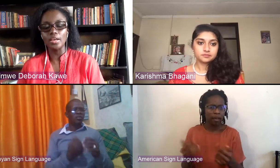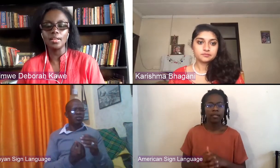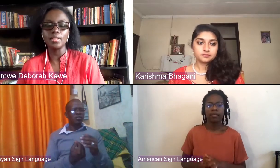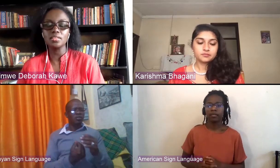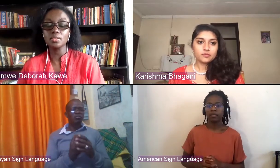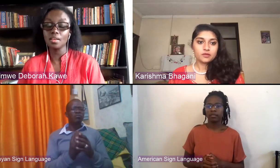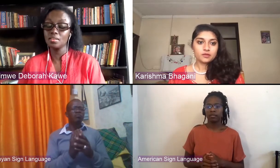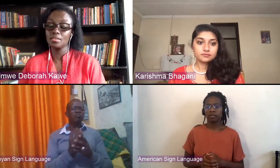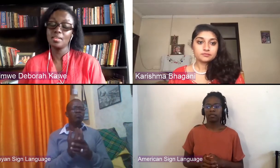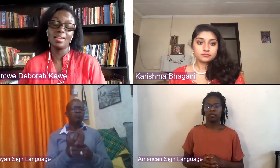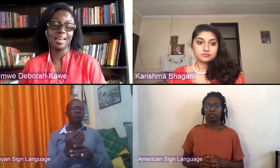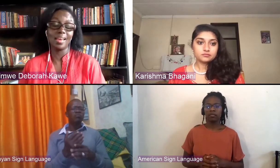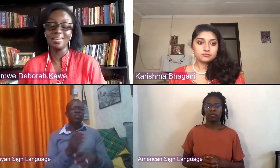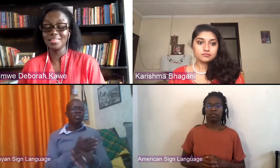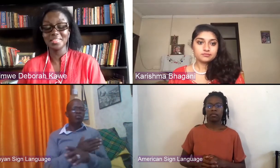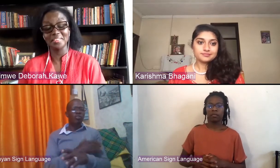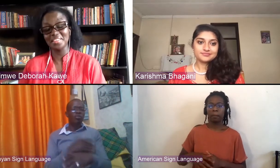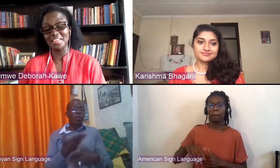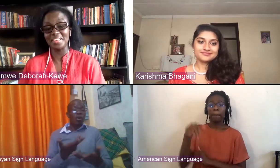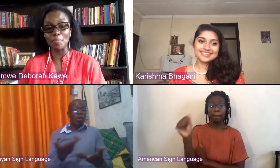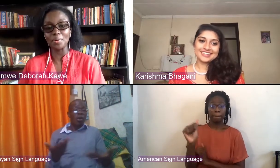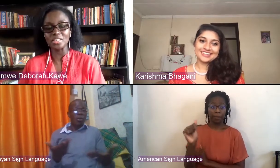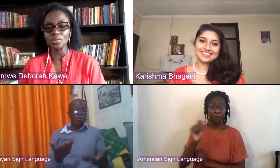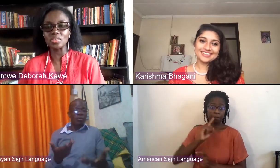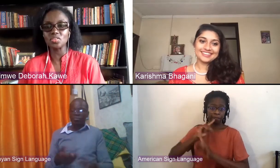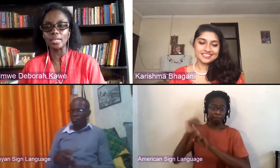Yeah, again, that's such an important question.